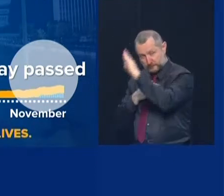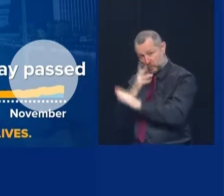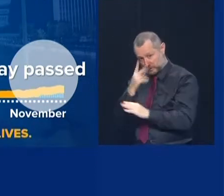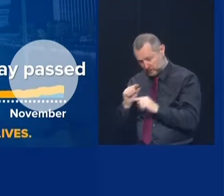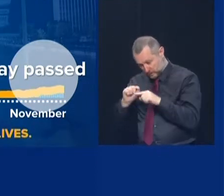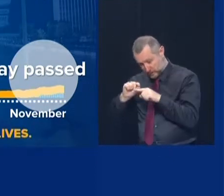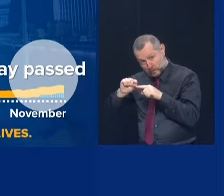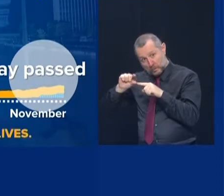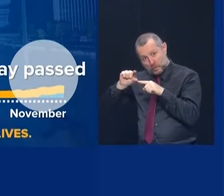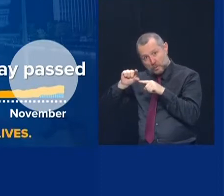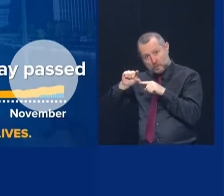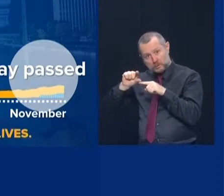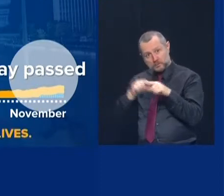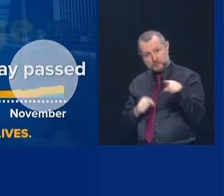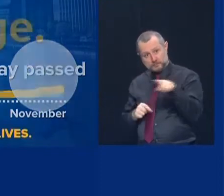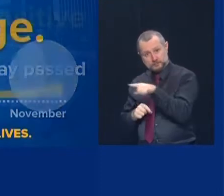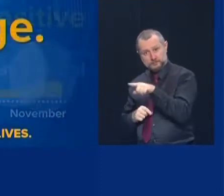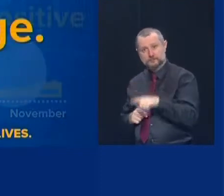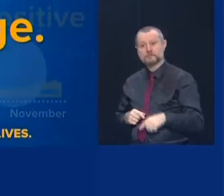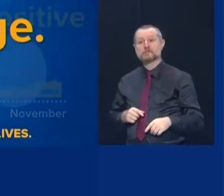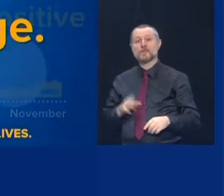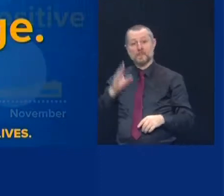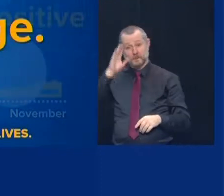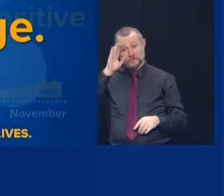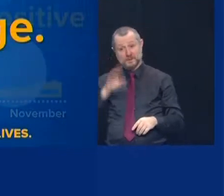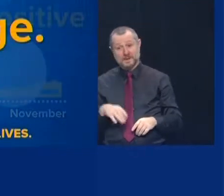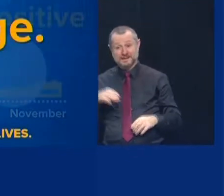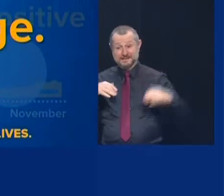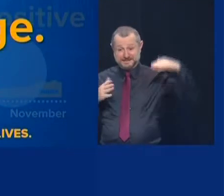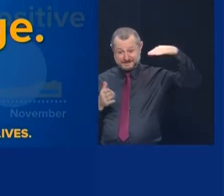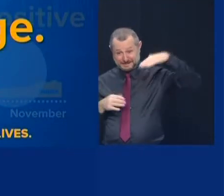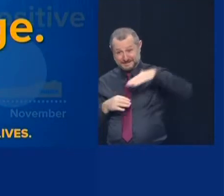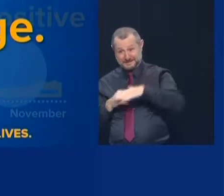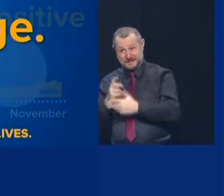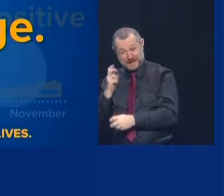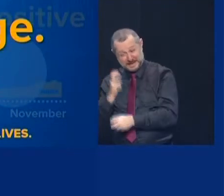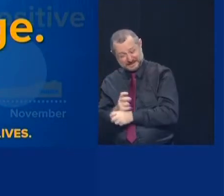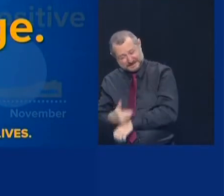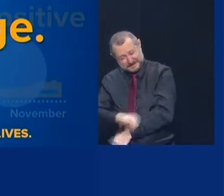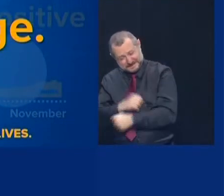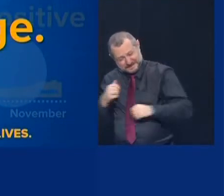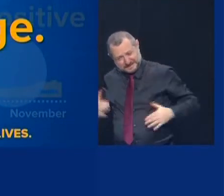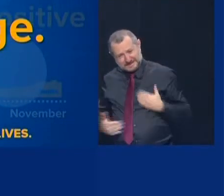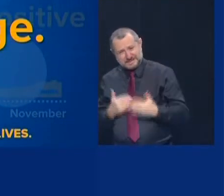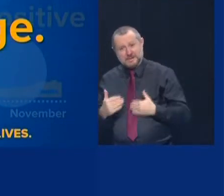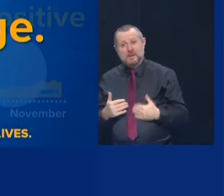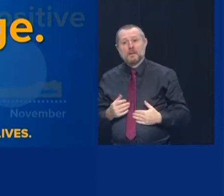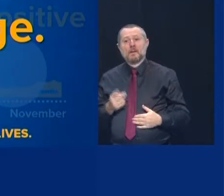WE BROUGHT THE RATE DOWN. BUT YOU KNOW WHAT? WE CAN BRING THE RATE UP.